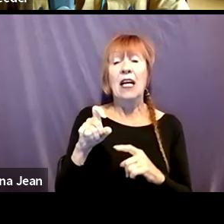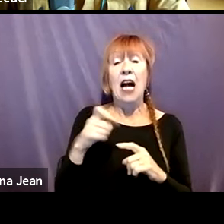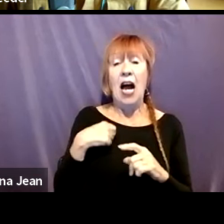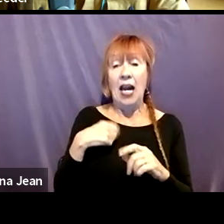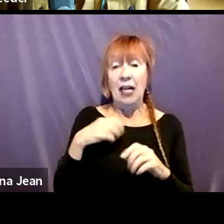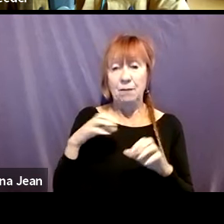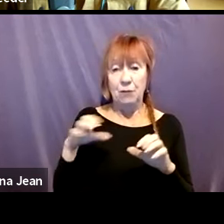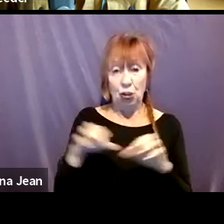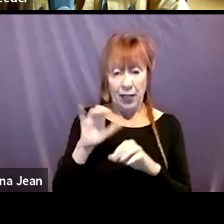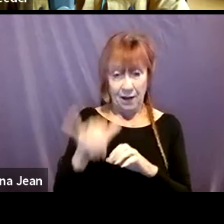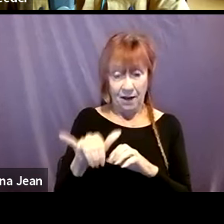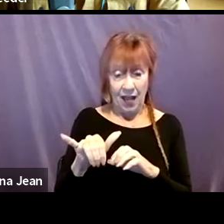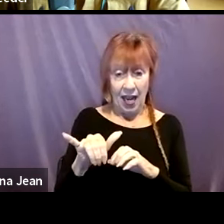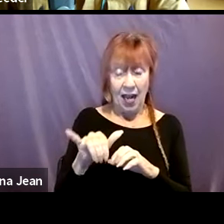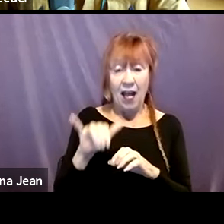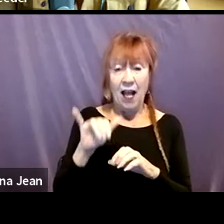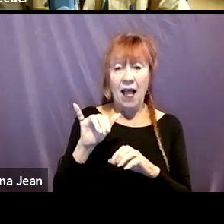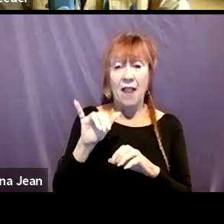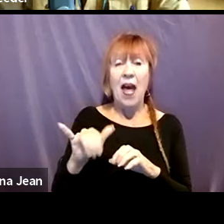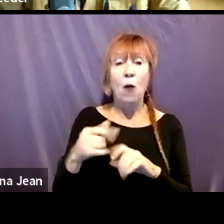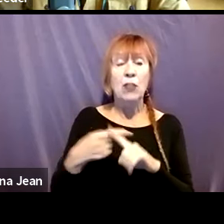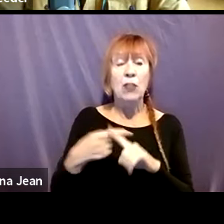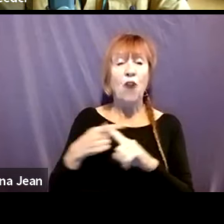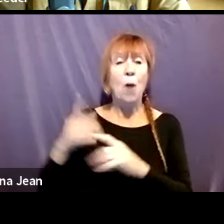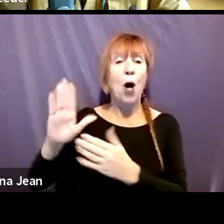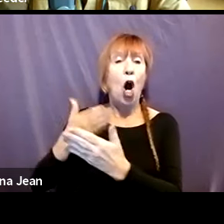That was actually, this musician had written an album,